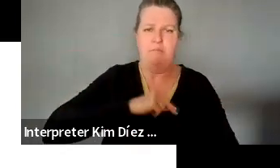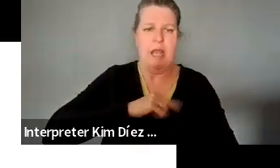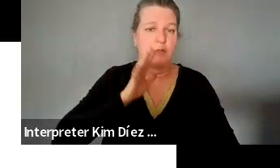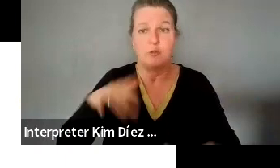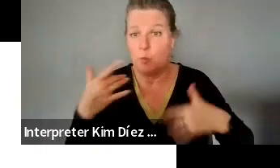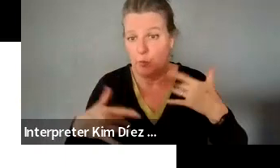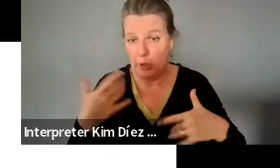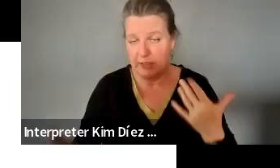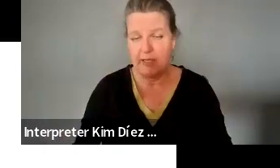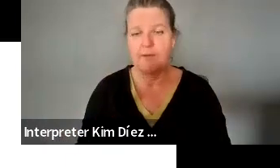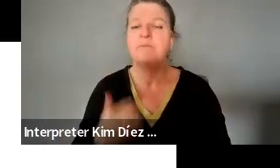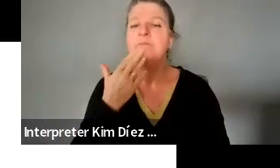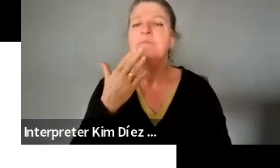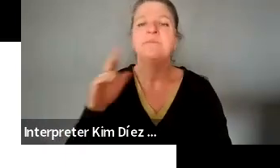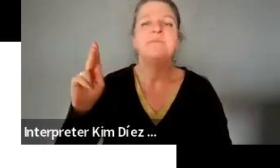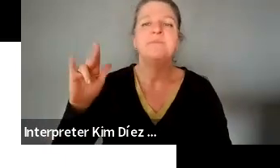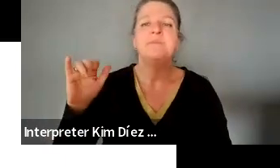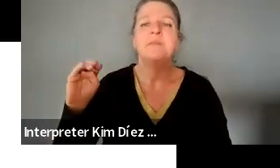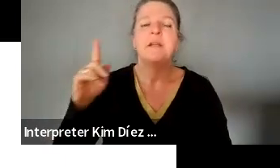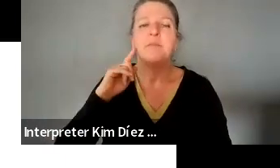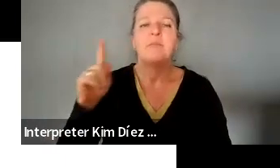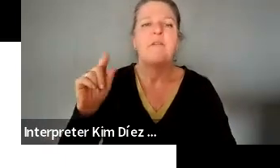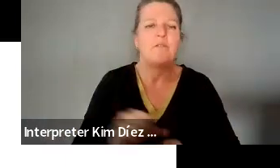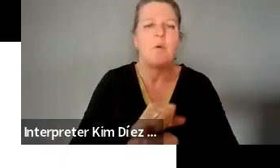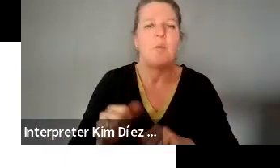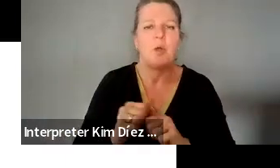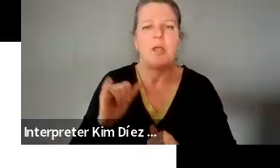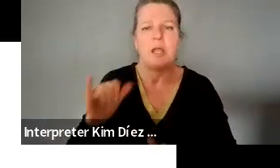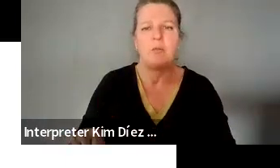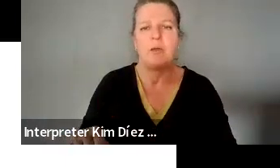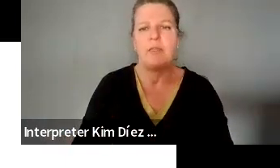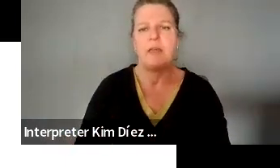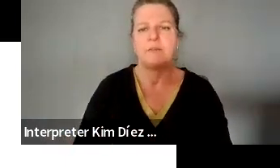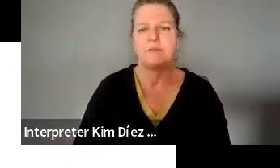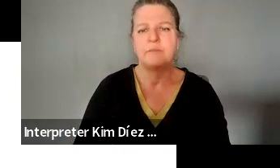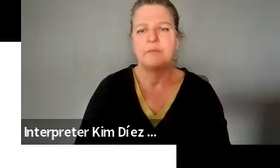[Una] Thank you so much, Kim, for working with us on that and- - [Kim] Oh, look.